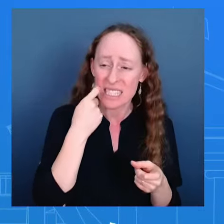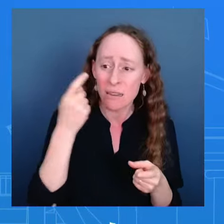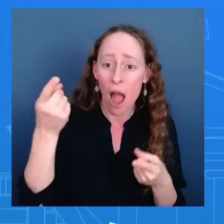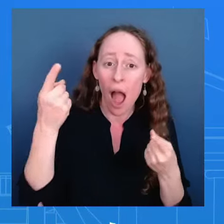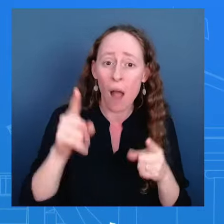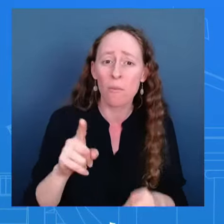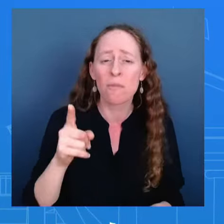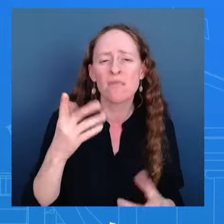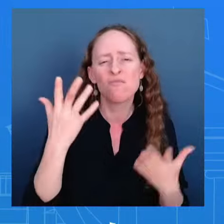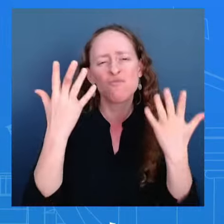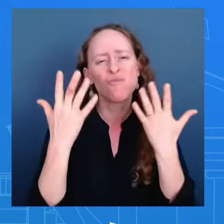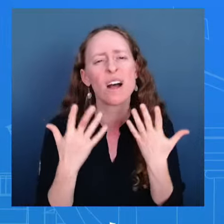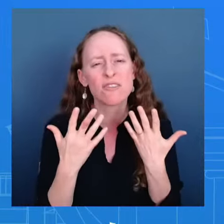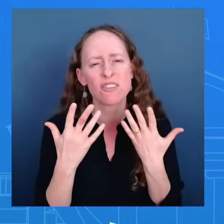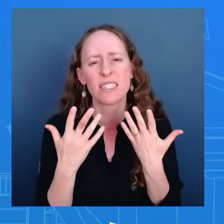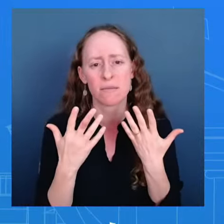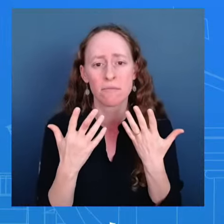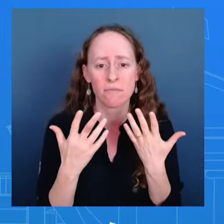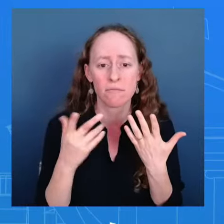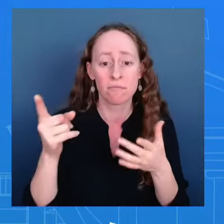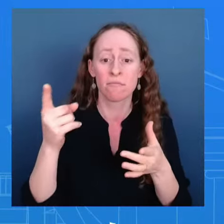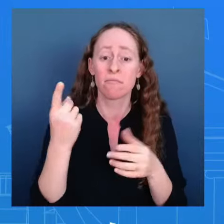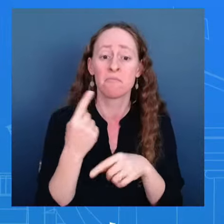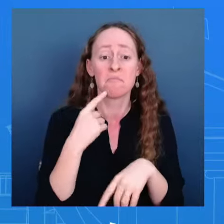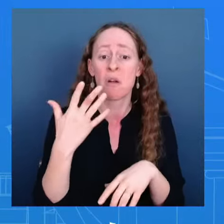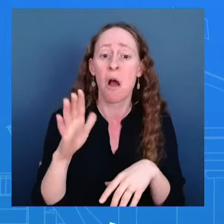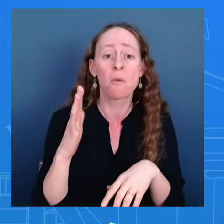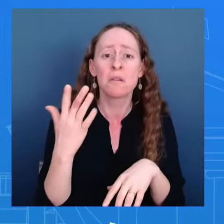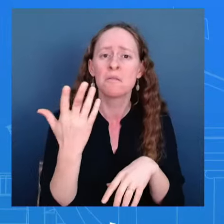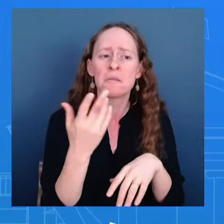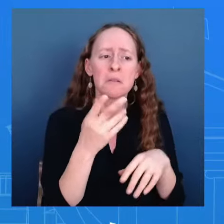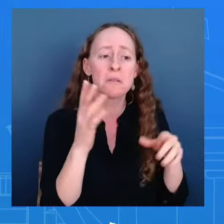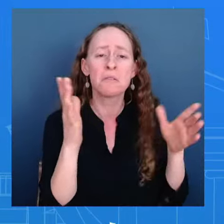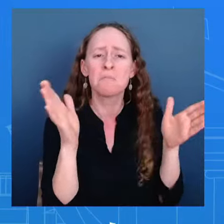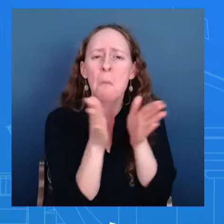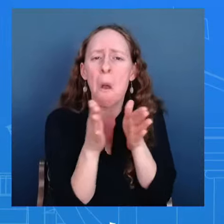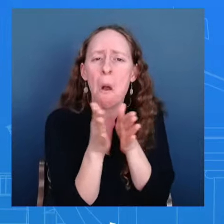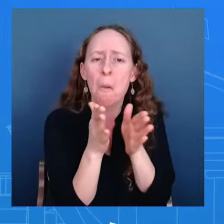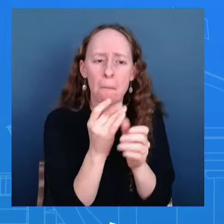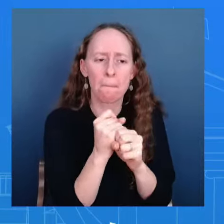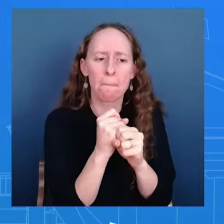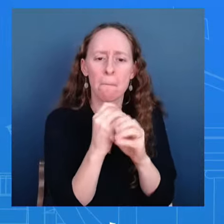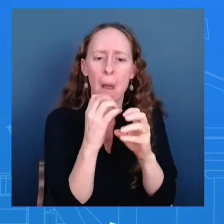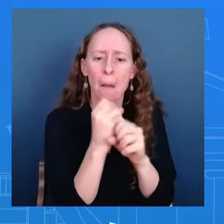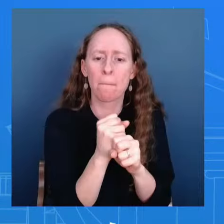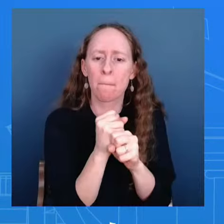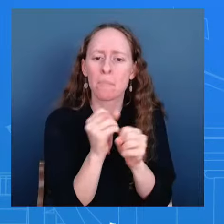and in the targets they were going after, not unlike and not out of character of the other airstrikes